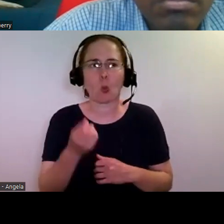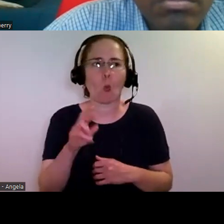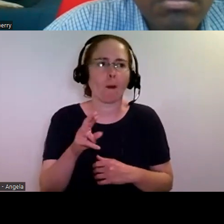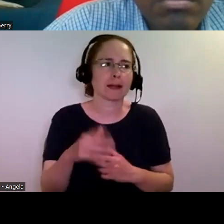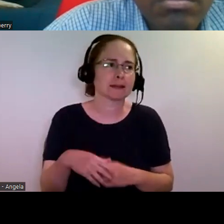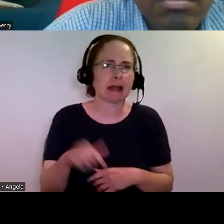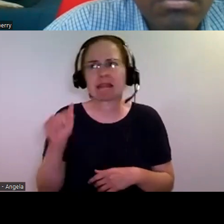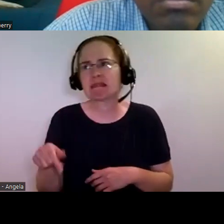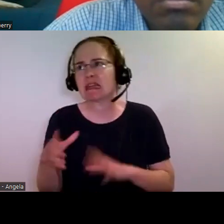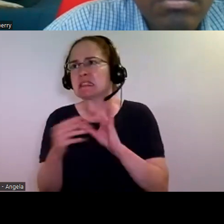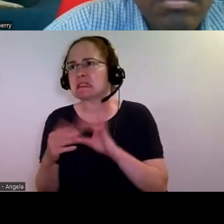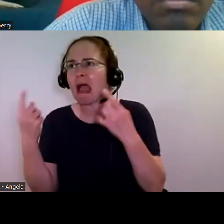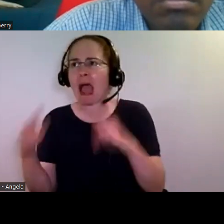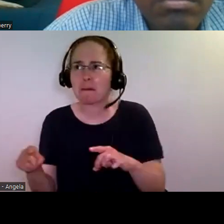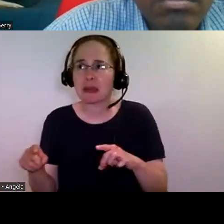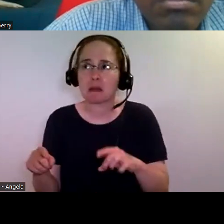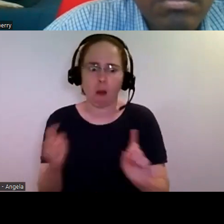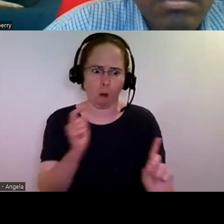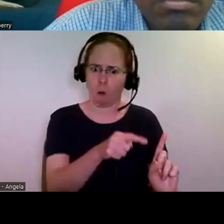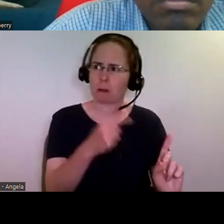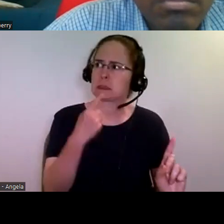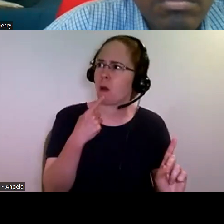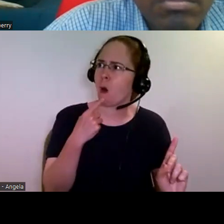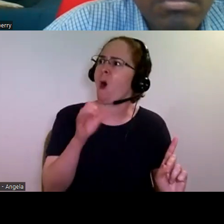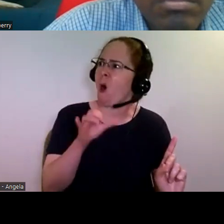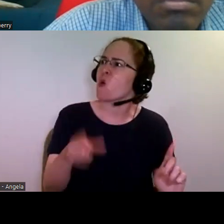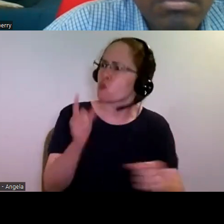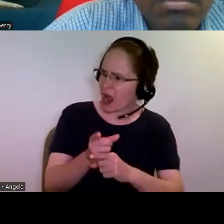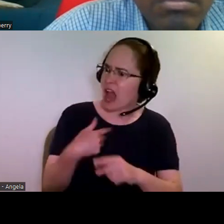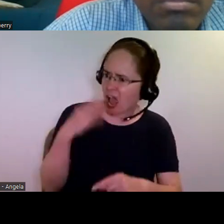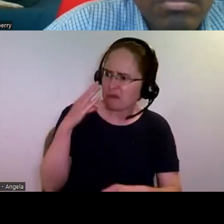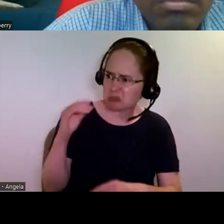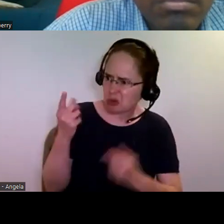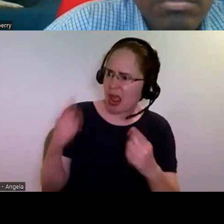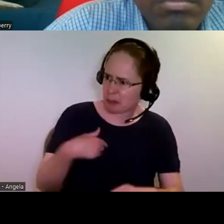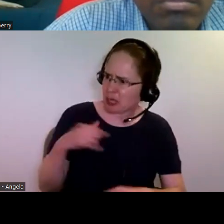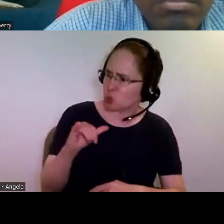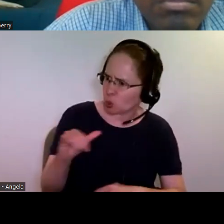happened and the other person being like, oh yeah, I've had that happen to me too. And it's